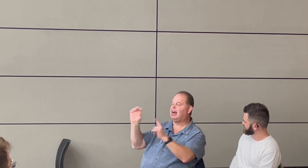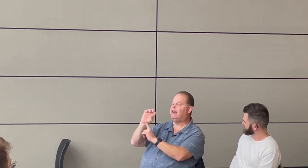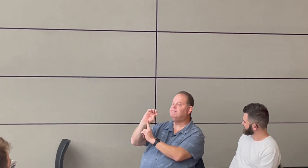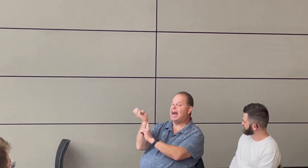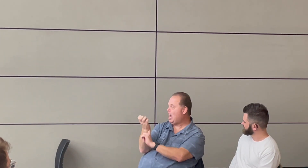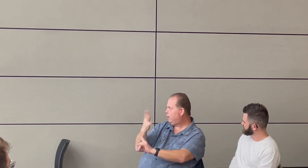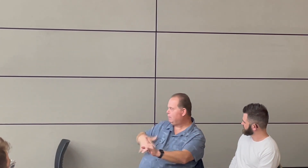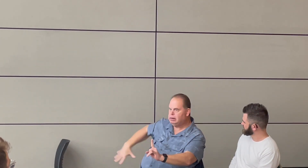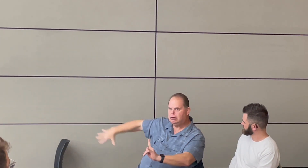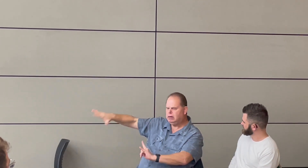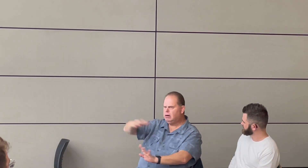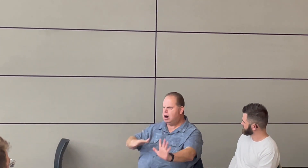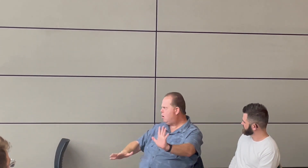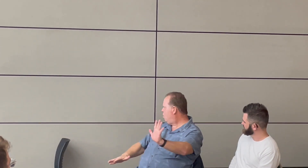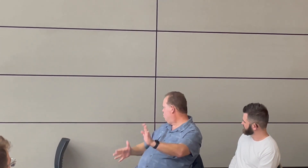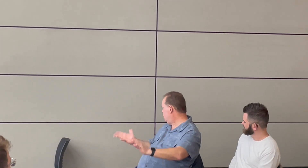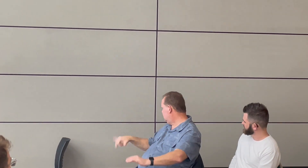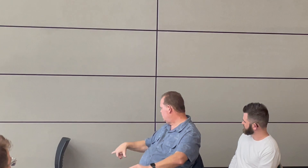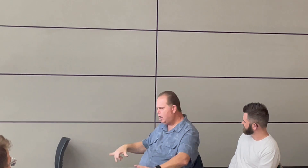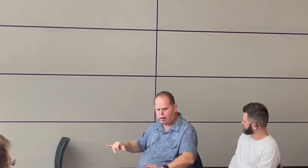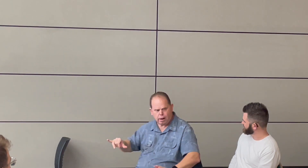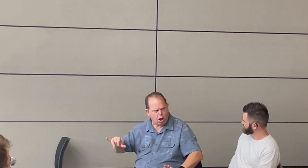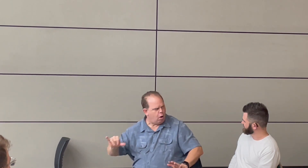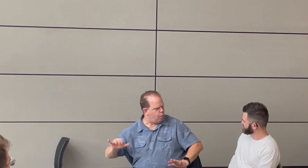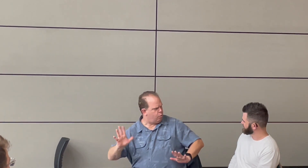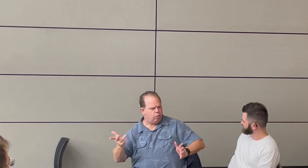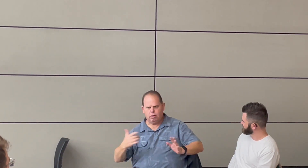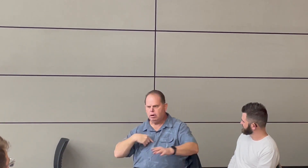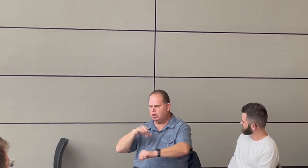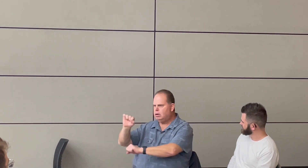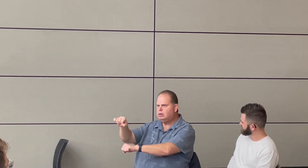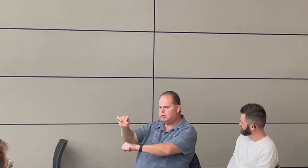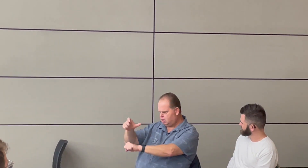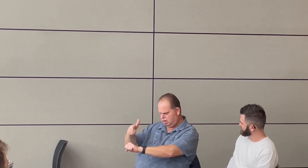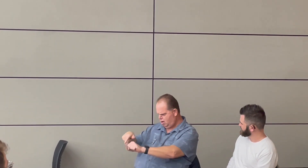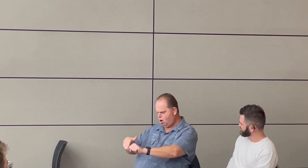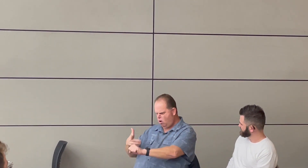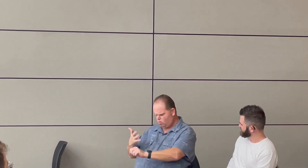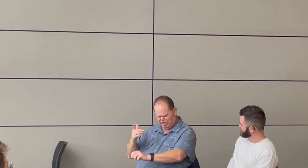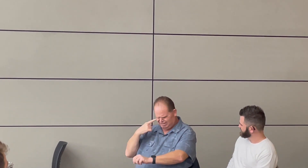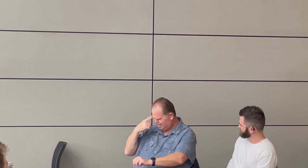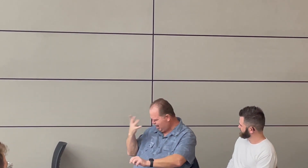with the implantation it catches me up a bit so in the environment I do find that I'm responding to